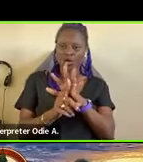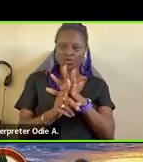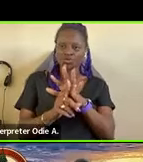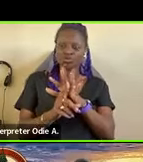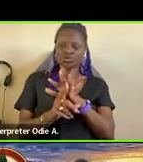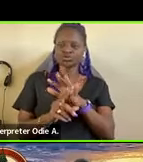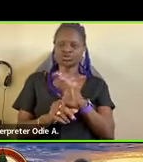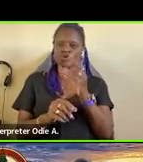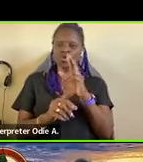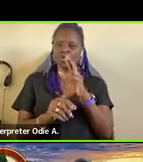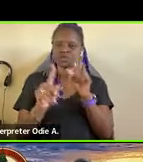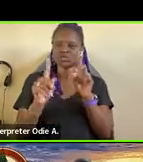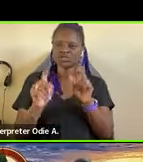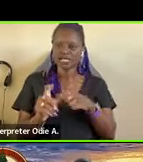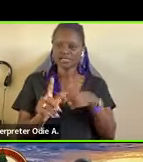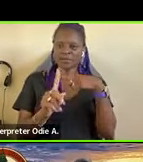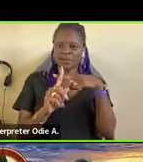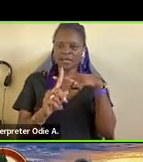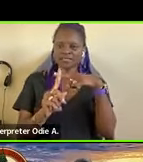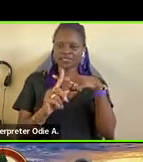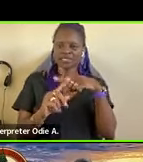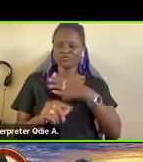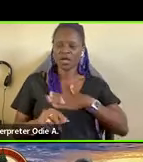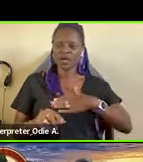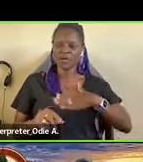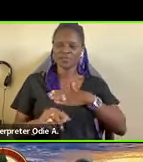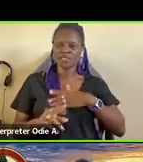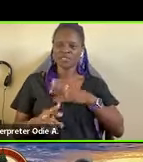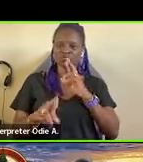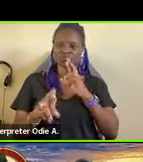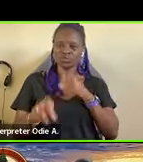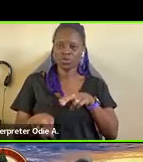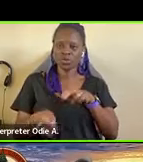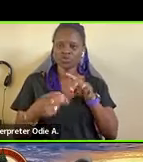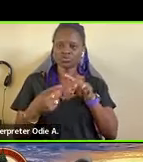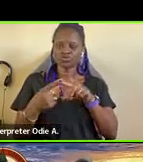antigen test, please do report the results to the county by going to the county's